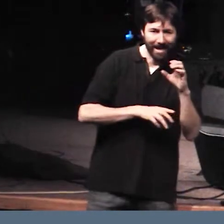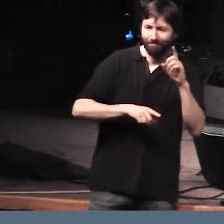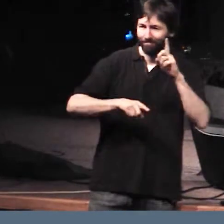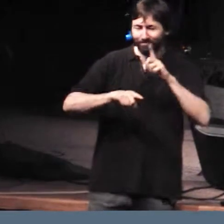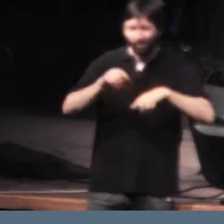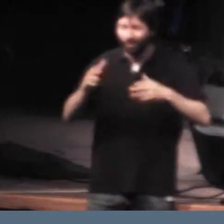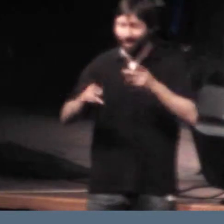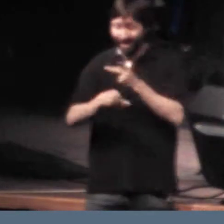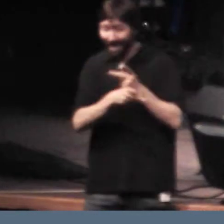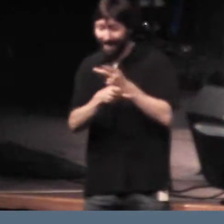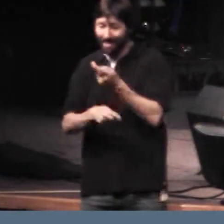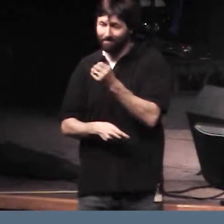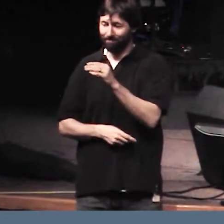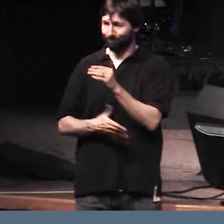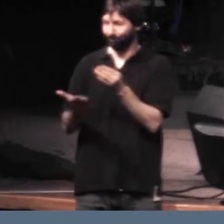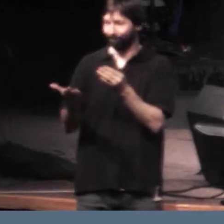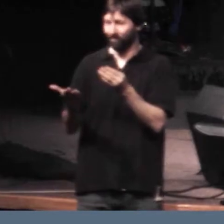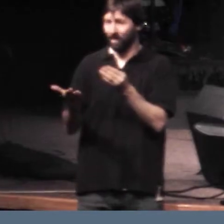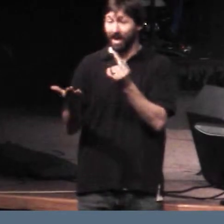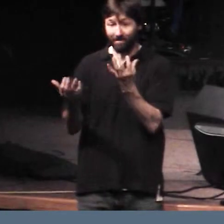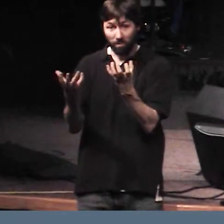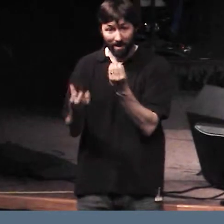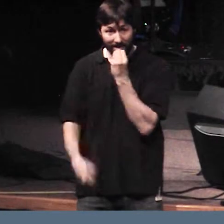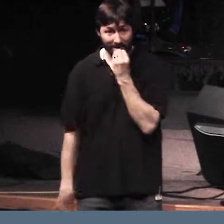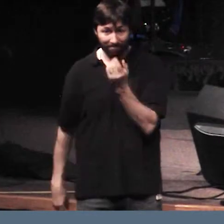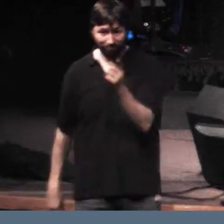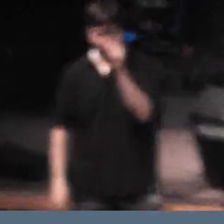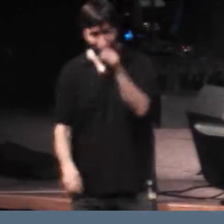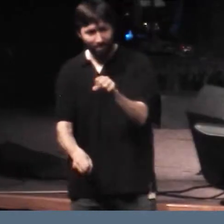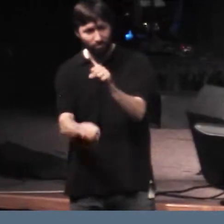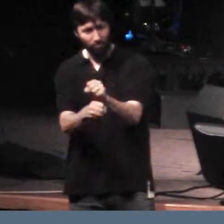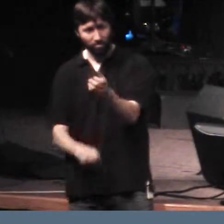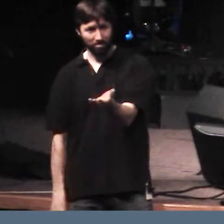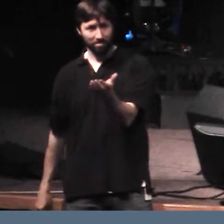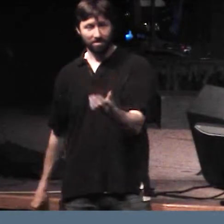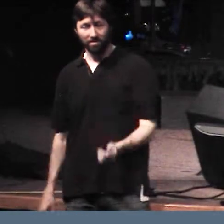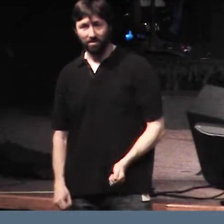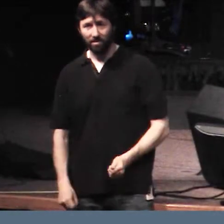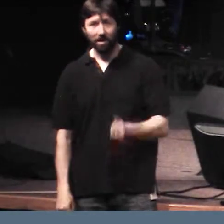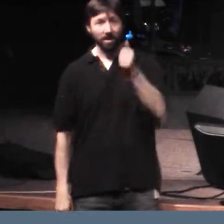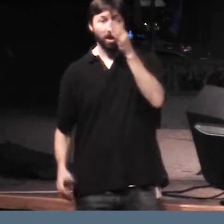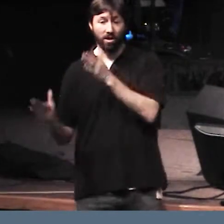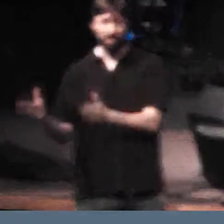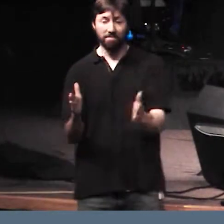but really the law required that if you want to eat you've got to work and so God had this plan about going into a field and gleaning